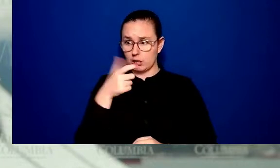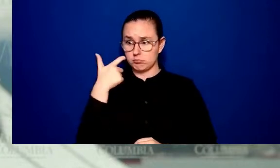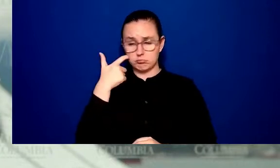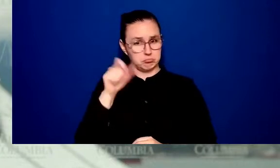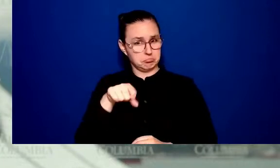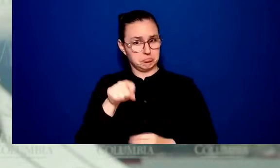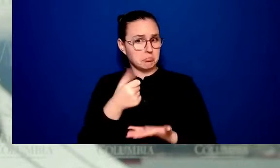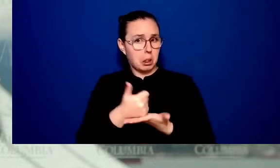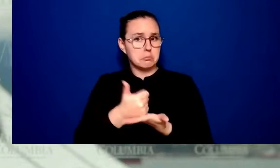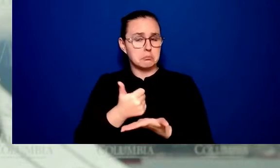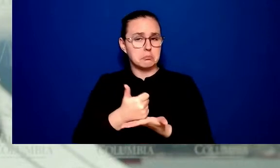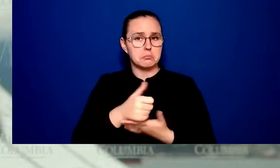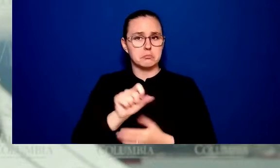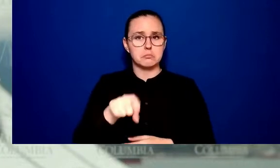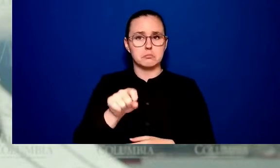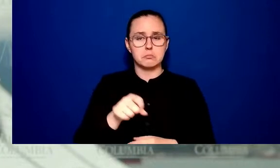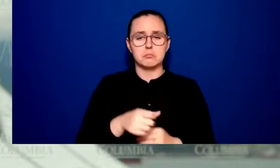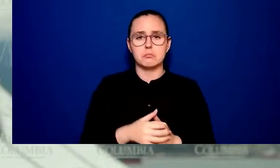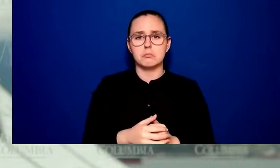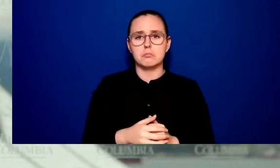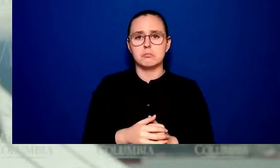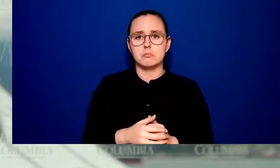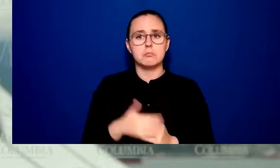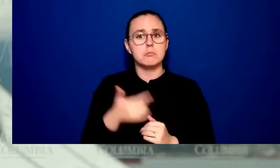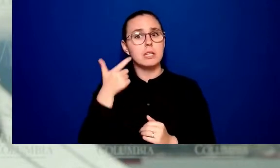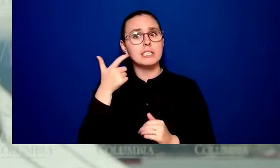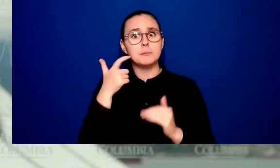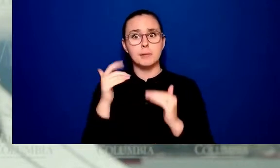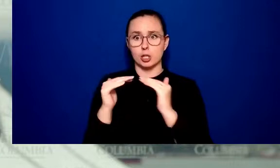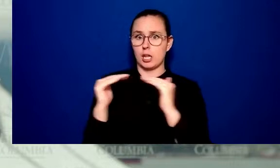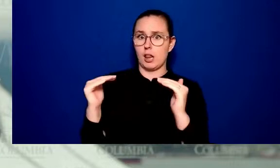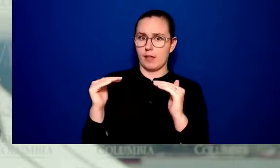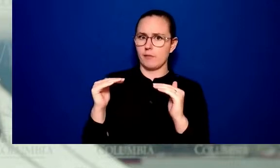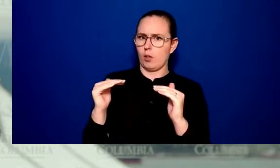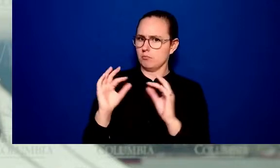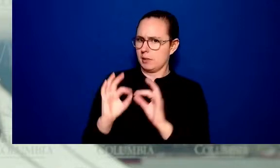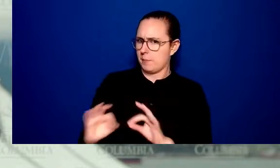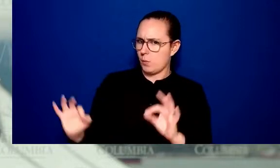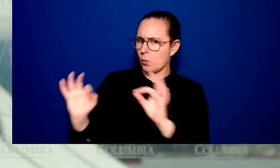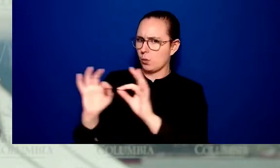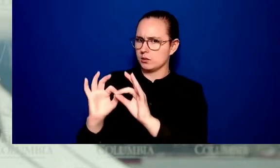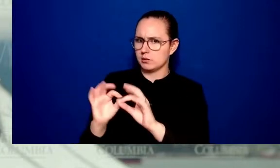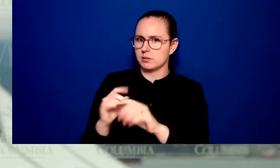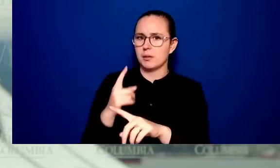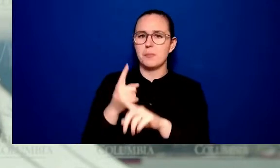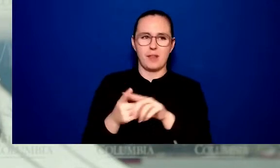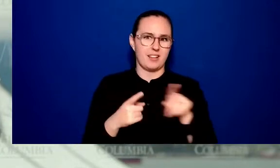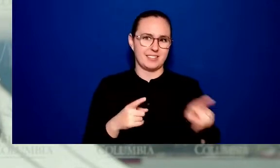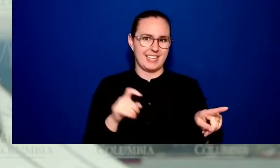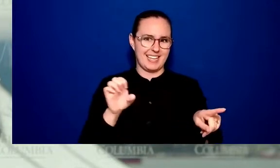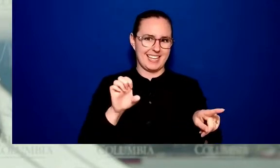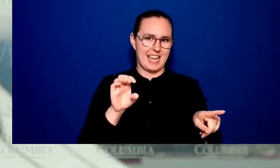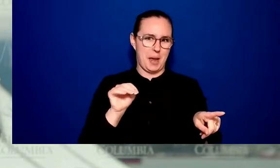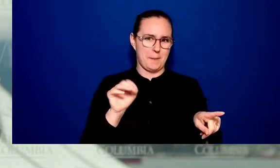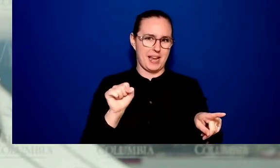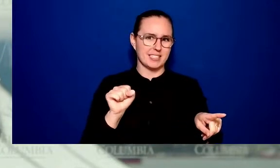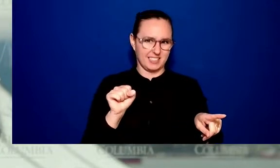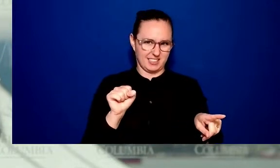dispatch level is really important, as is having the ambulance paramedics on the